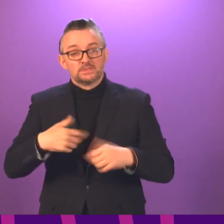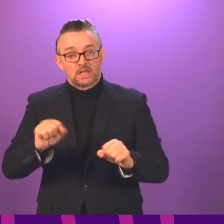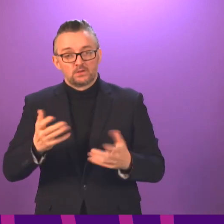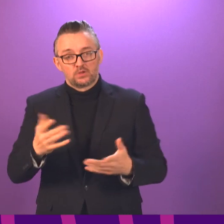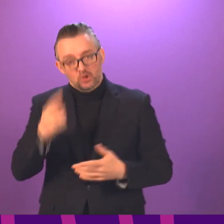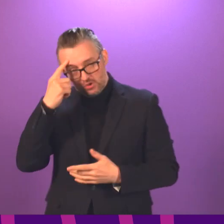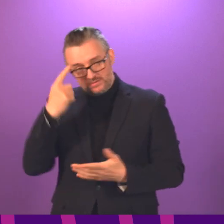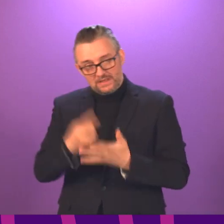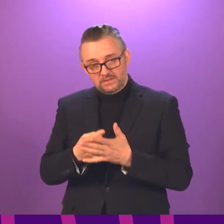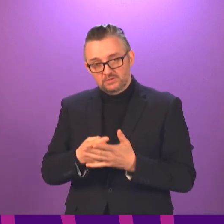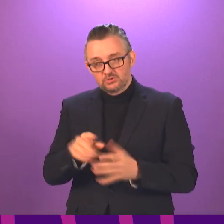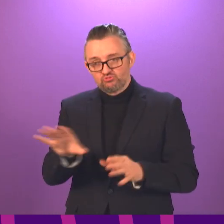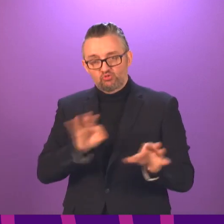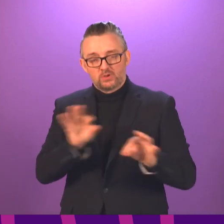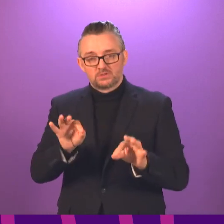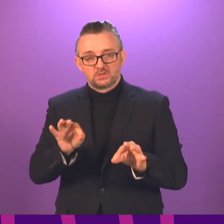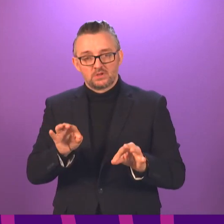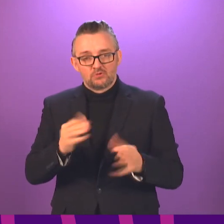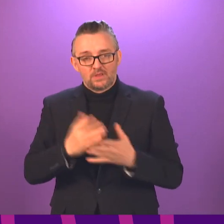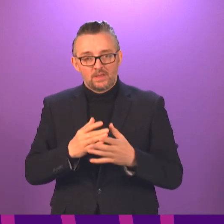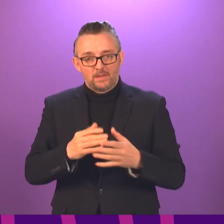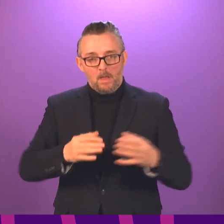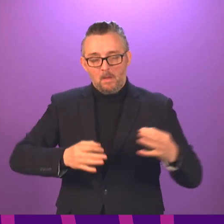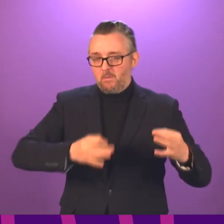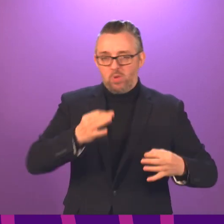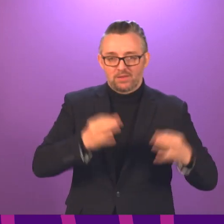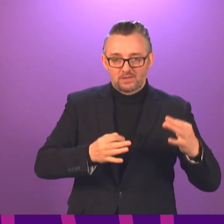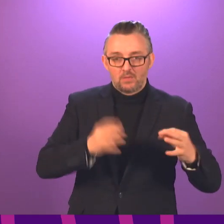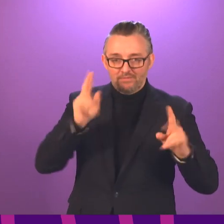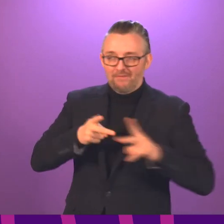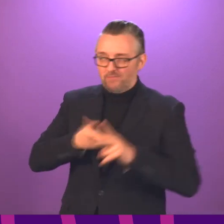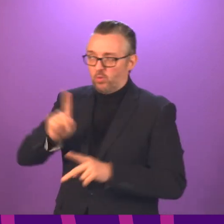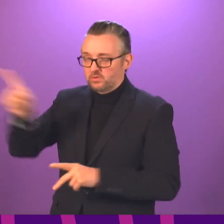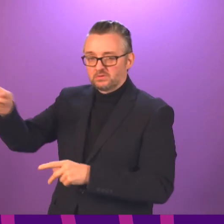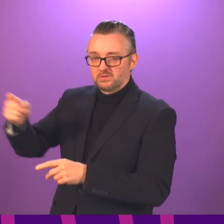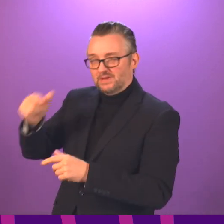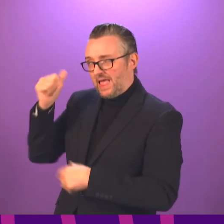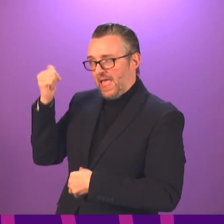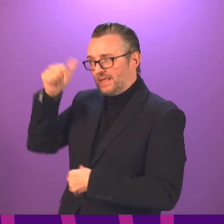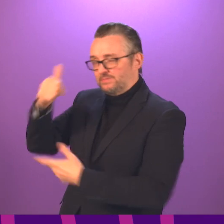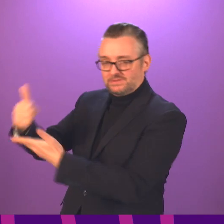that are political, not expert driven. Given the importance and sensitivity of the matter,